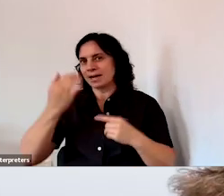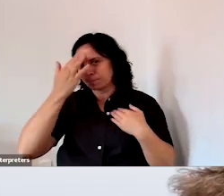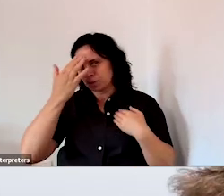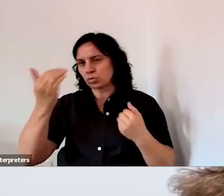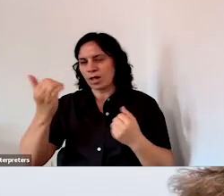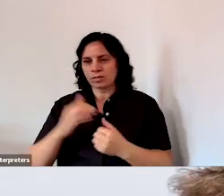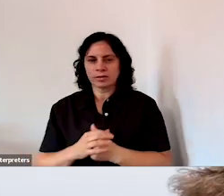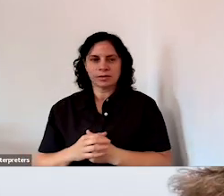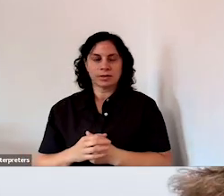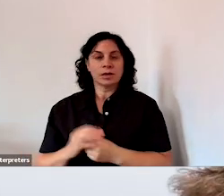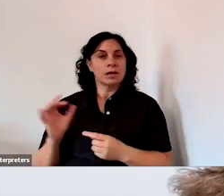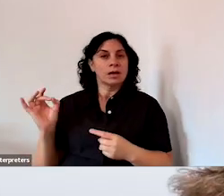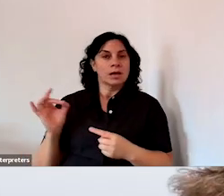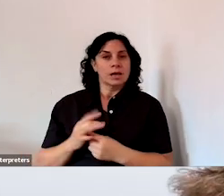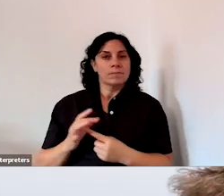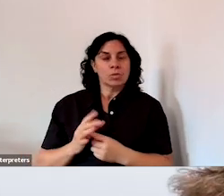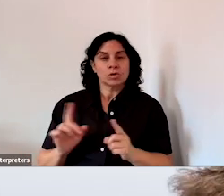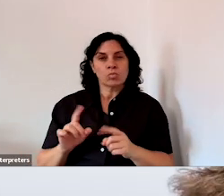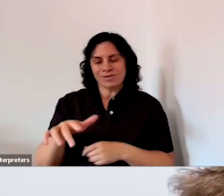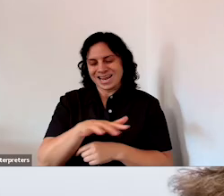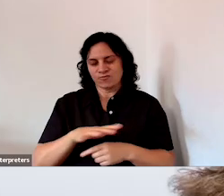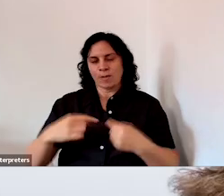So importantly, it's about the environment that we create around young people.